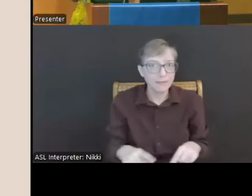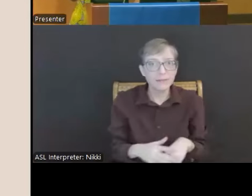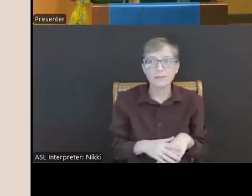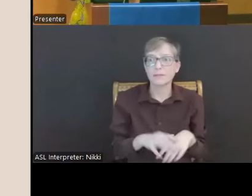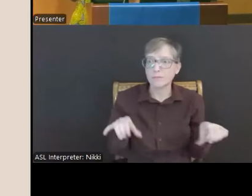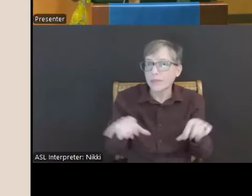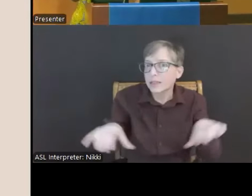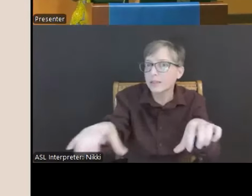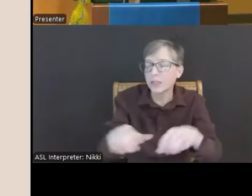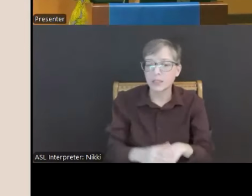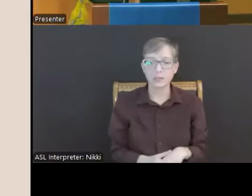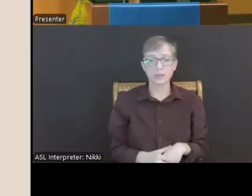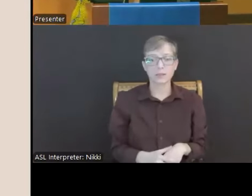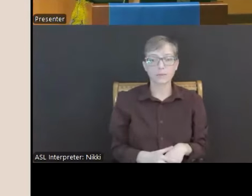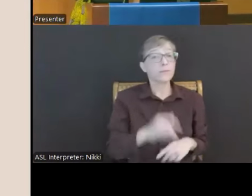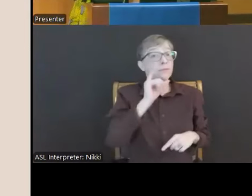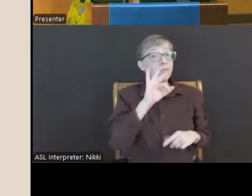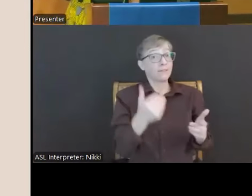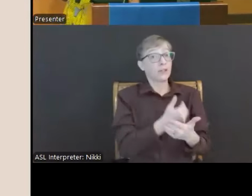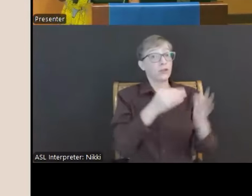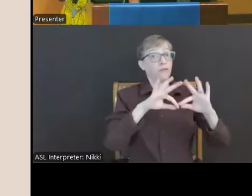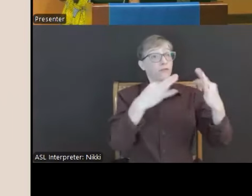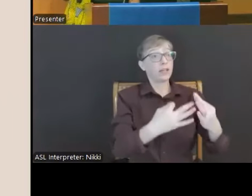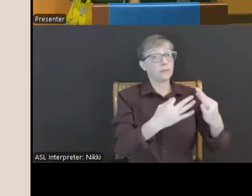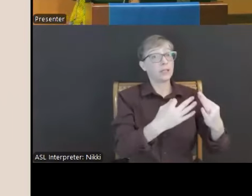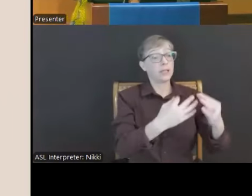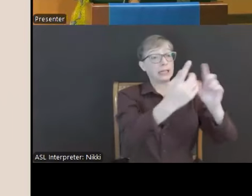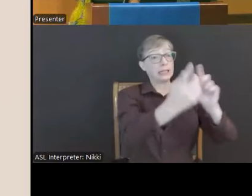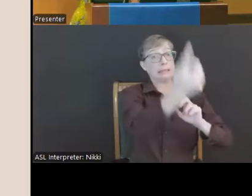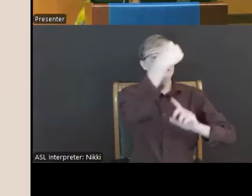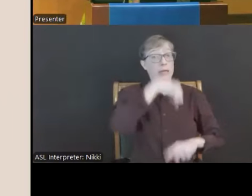so when we get a new family ensuring that the packet that they're getting at home with their